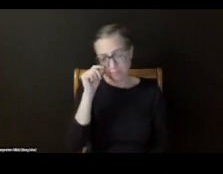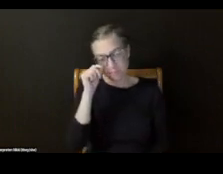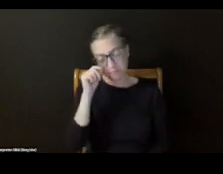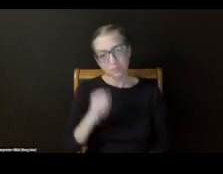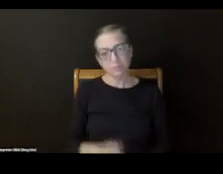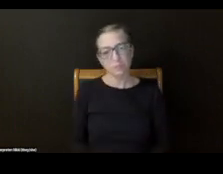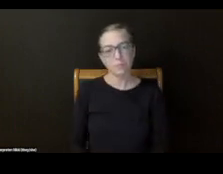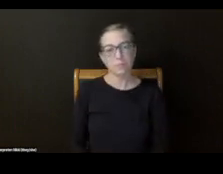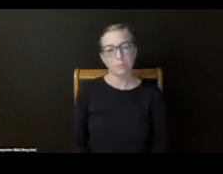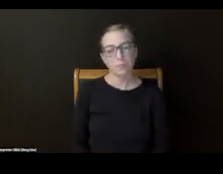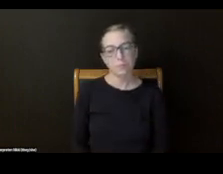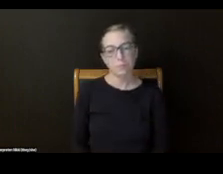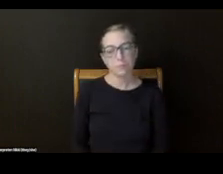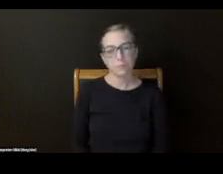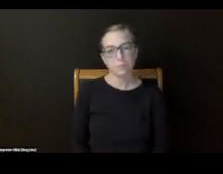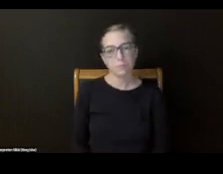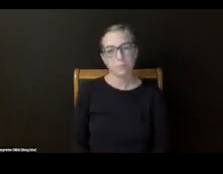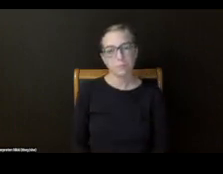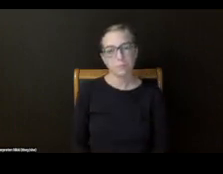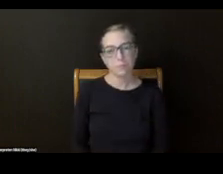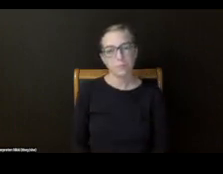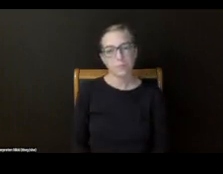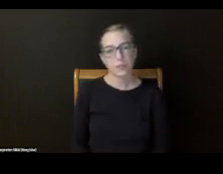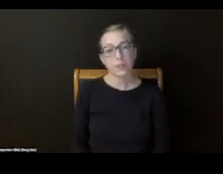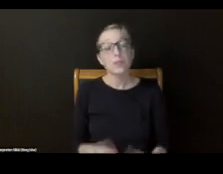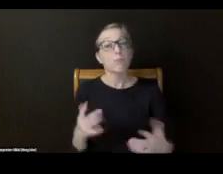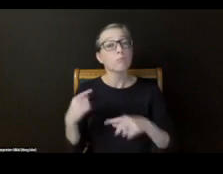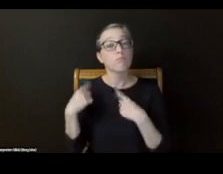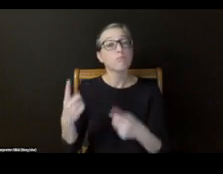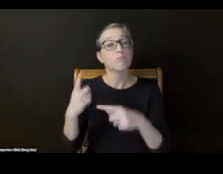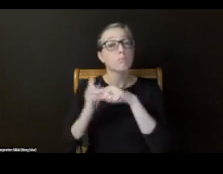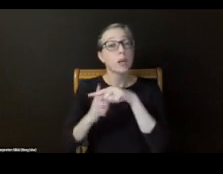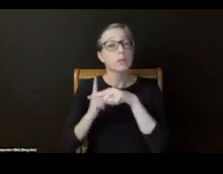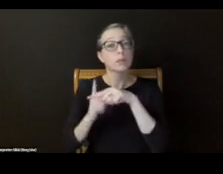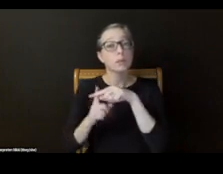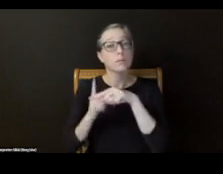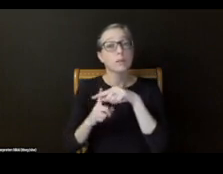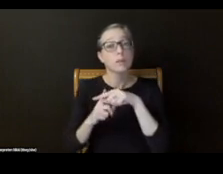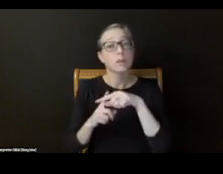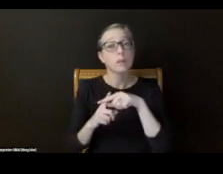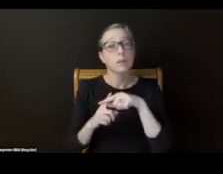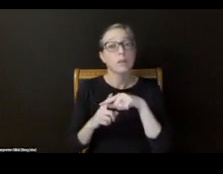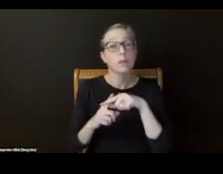She's been pretty positive then as she grew up or as she grows